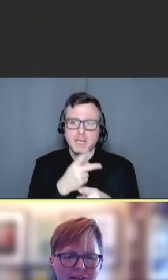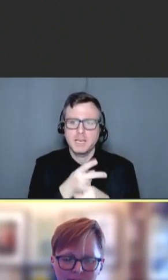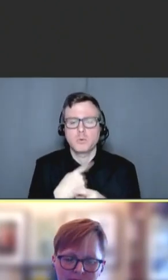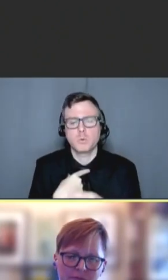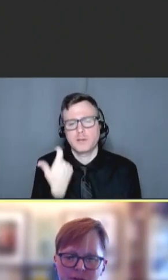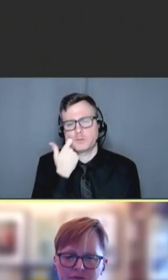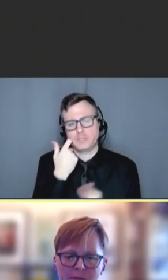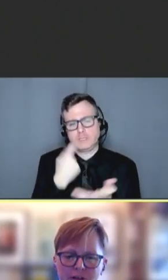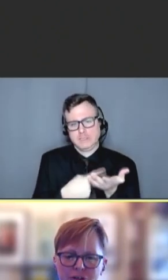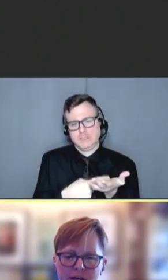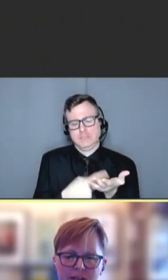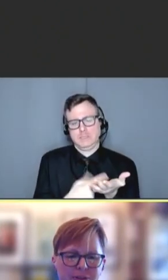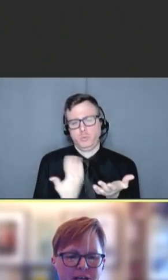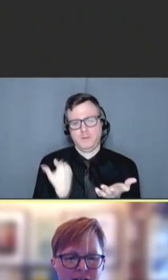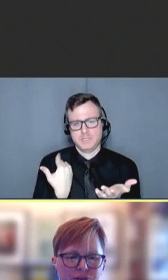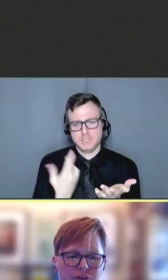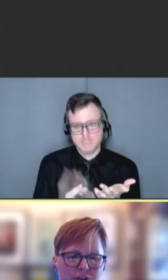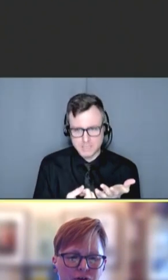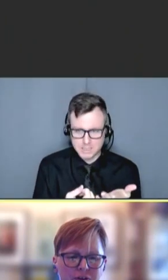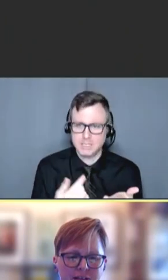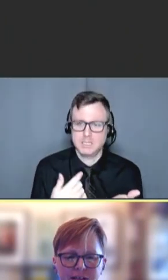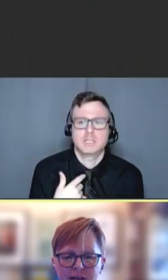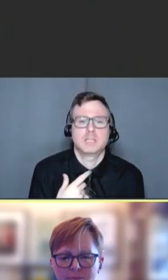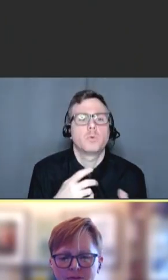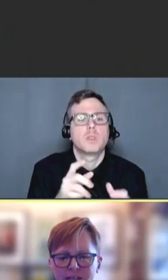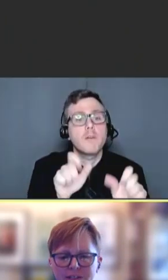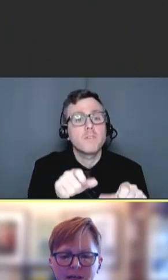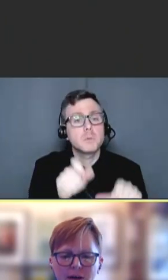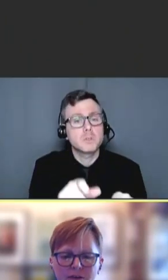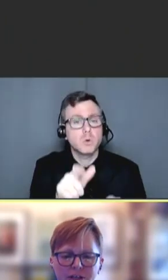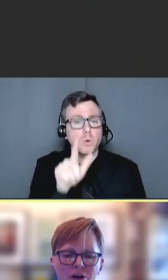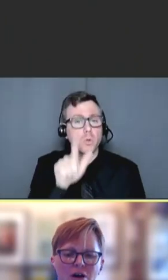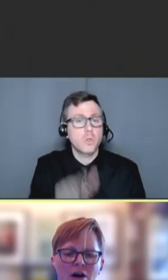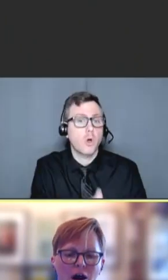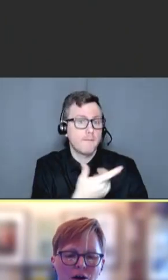earlier, which very much create the potential for low vaccine confidence and coverage,